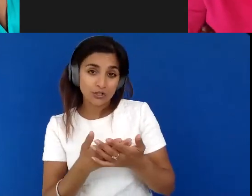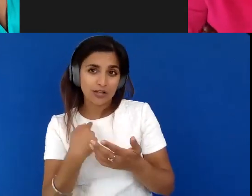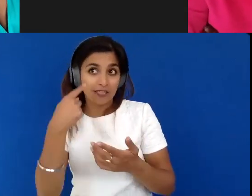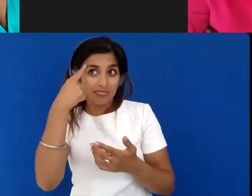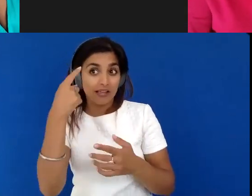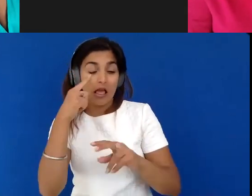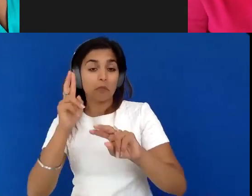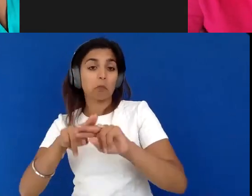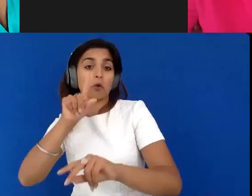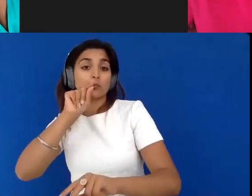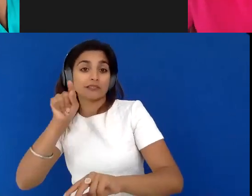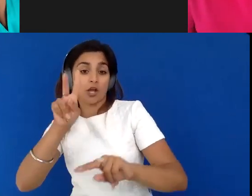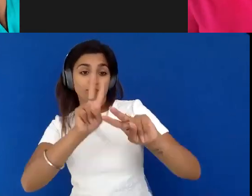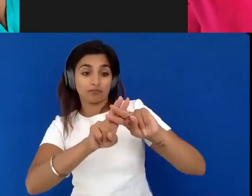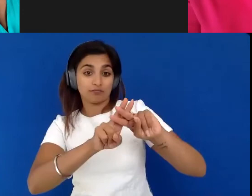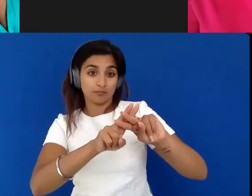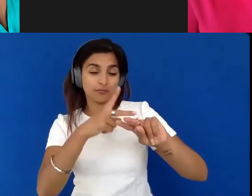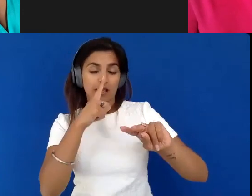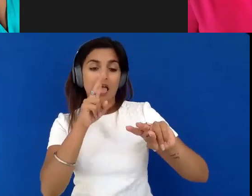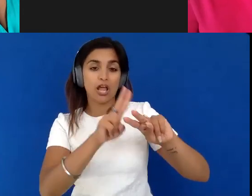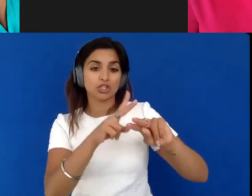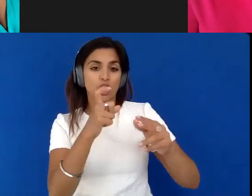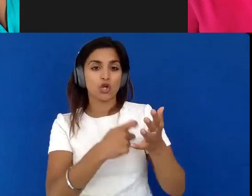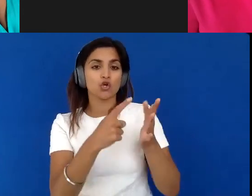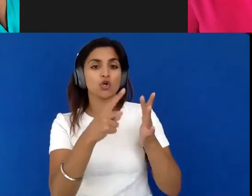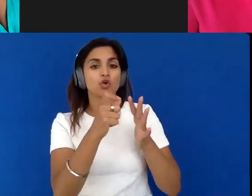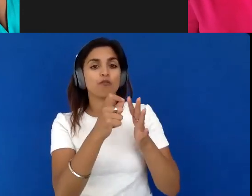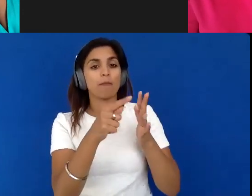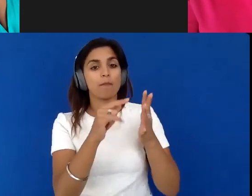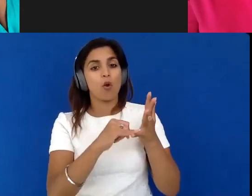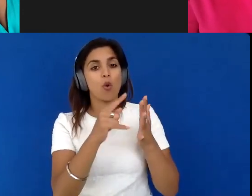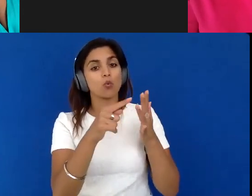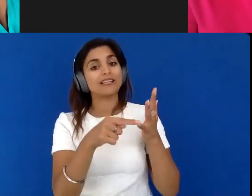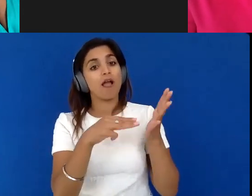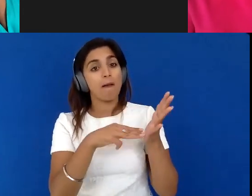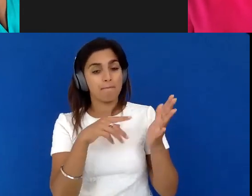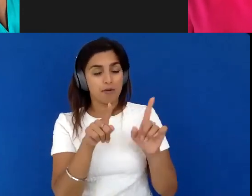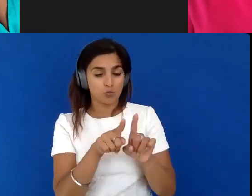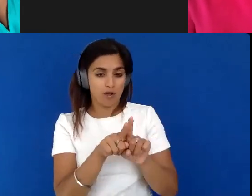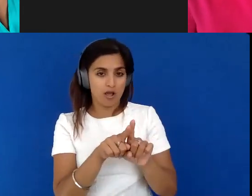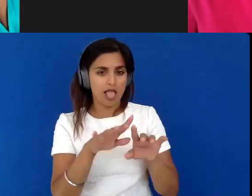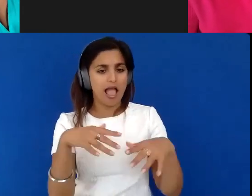use the hashtag Criposium and I think CriposiumQA if you want to ask